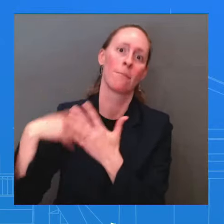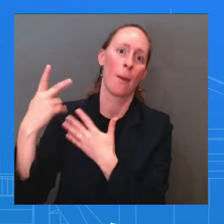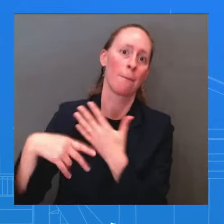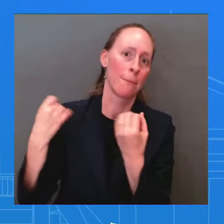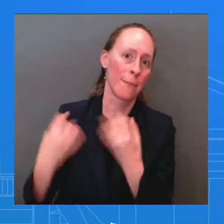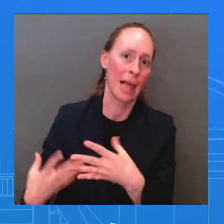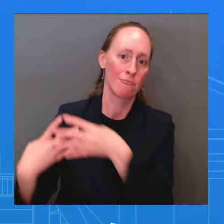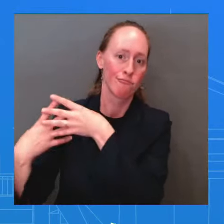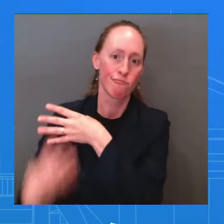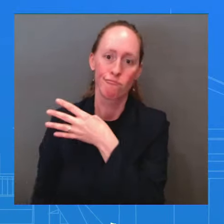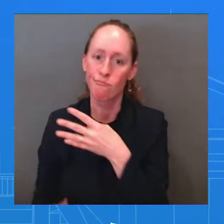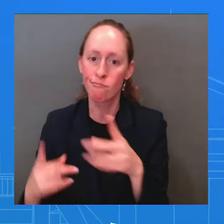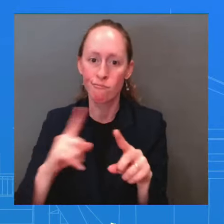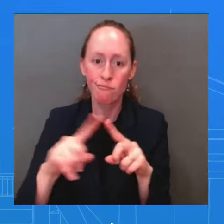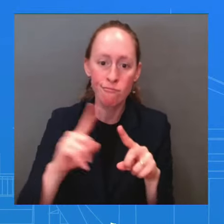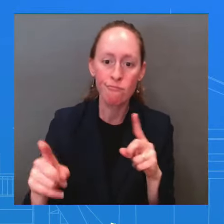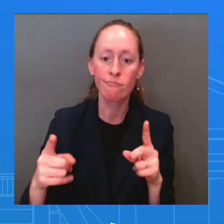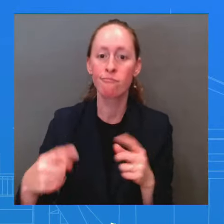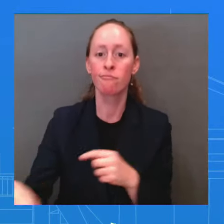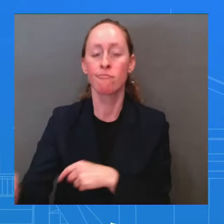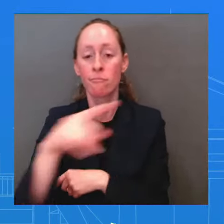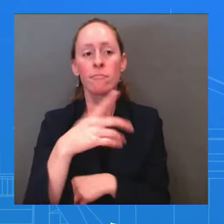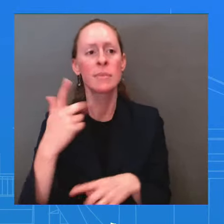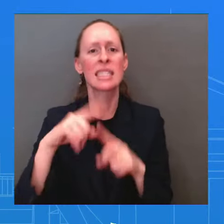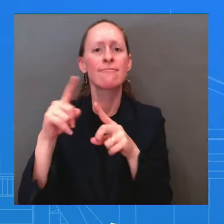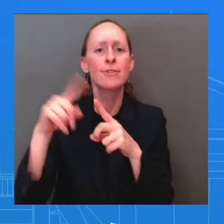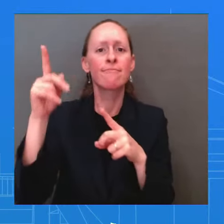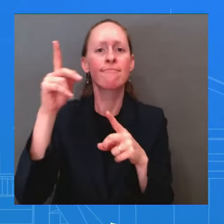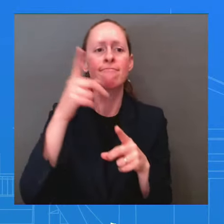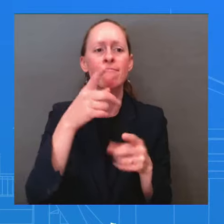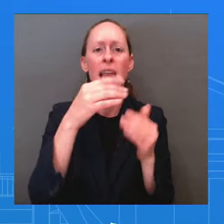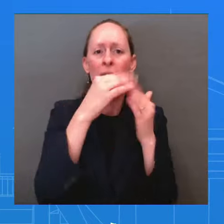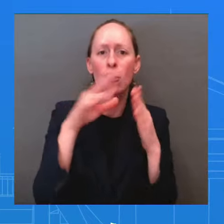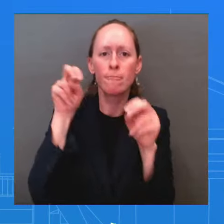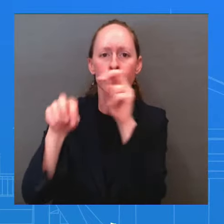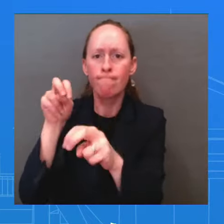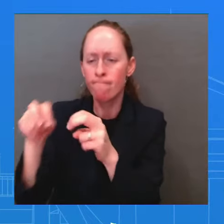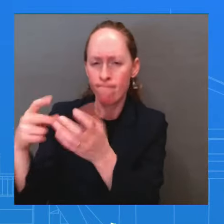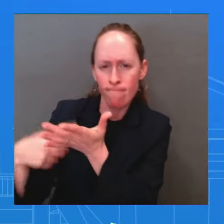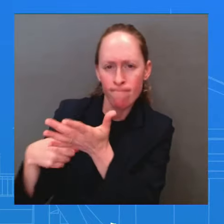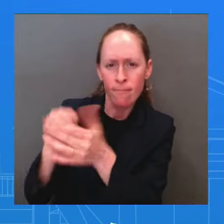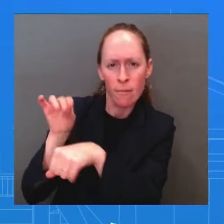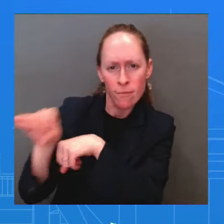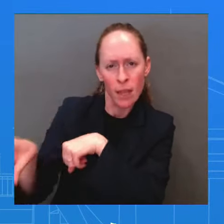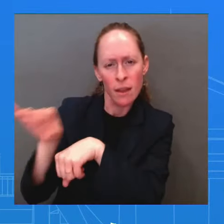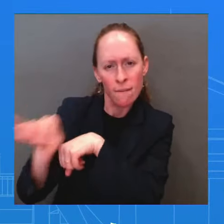That's going to continue. Let's not forget the physicians and the -- and the healthcare providers; they're going to play a critical role here,